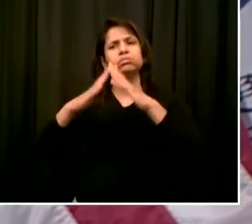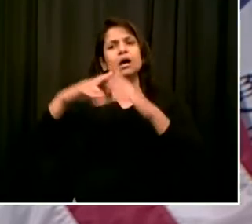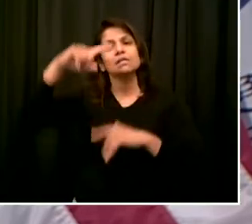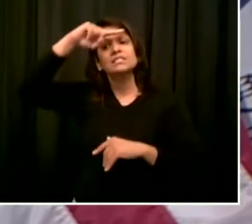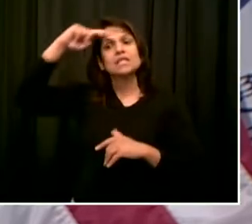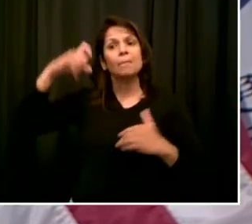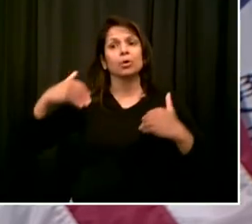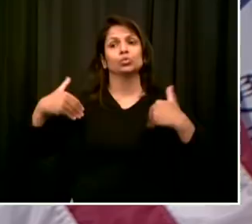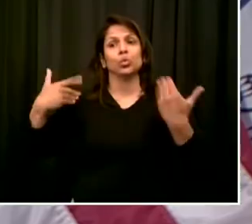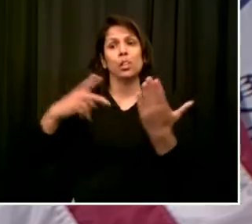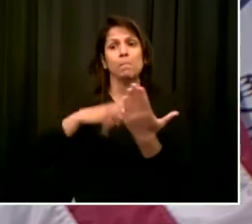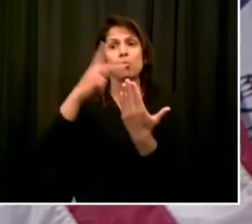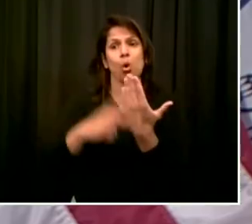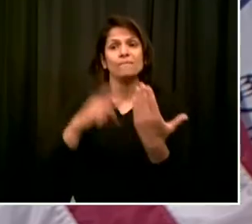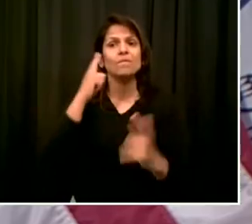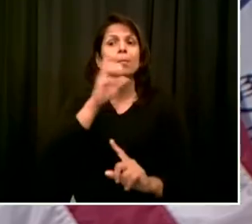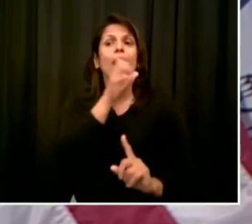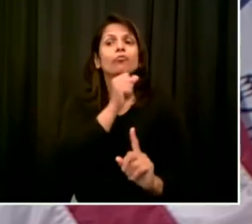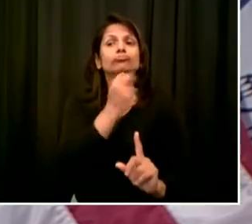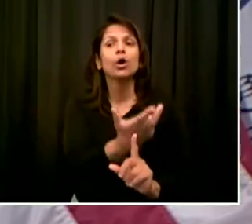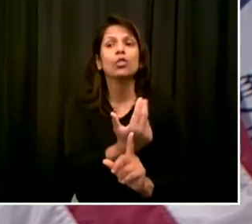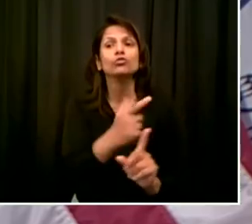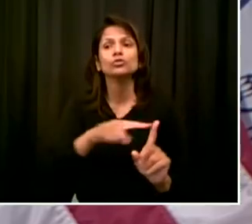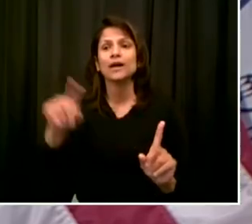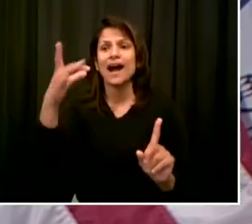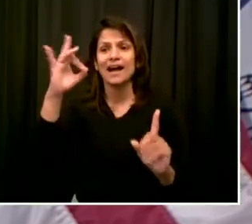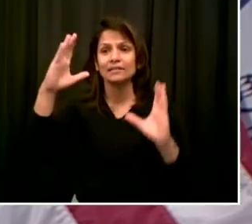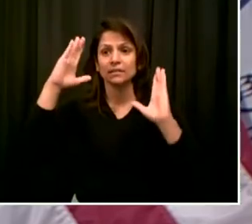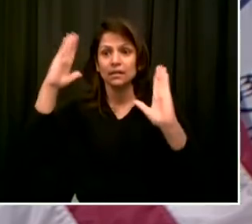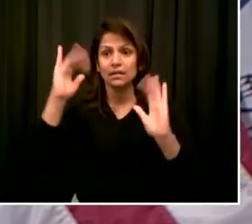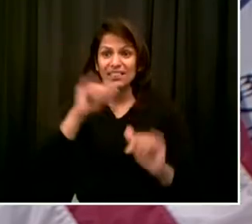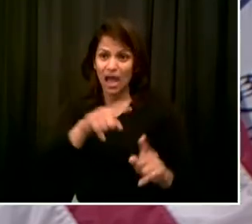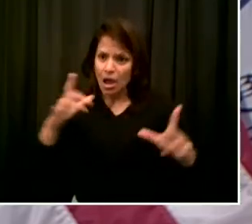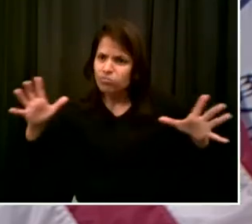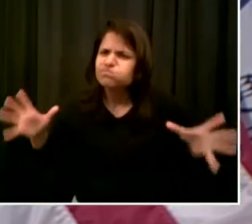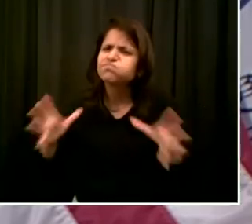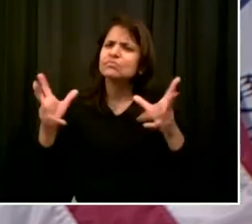THPE ROGRAM.